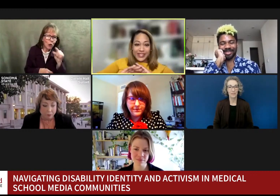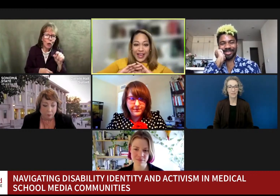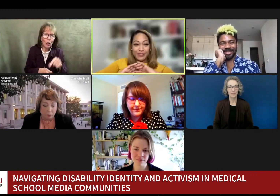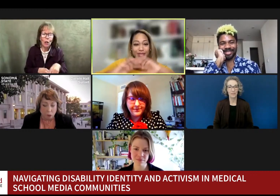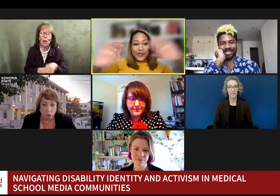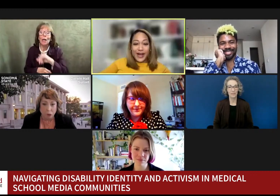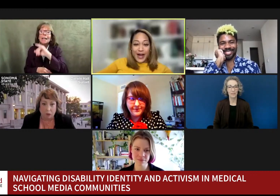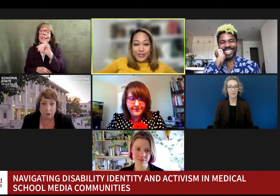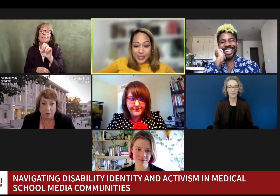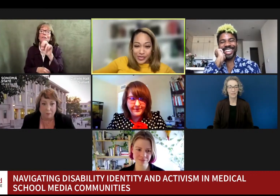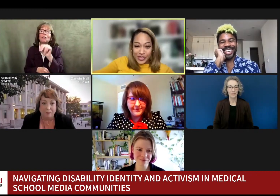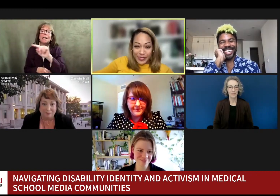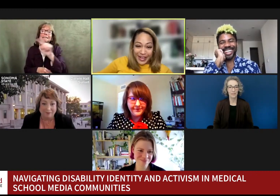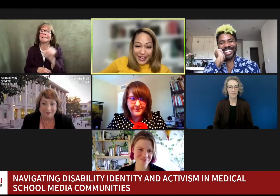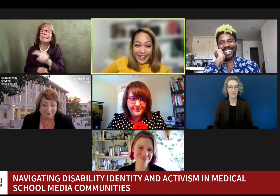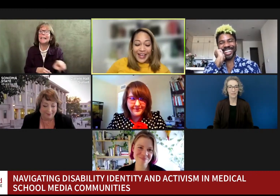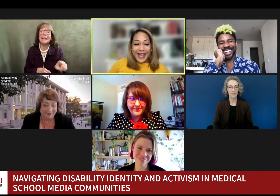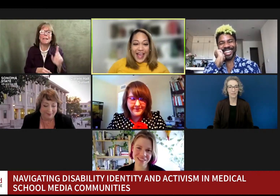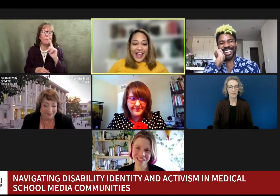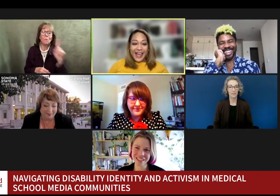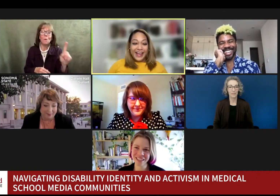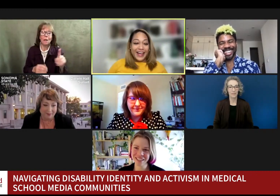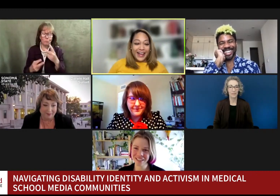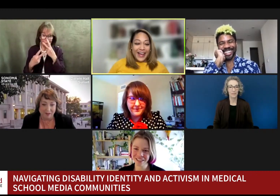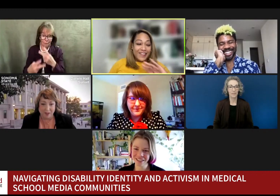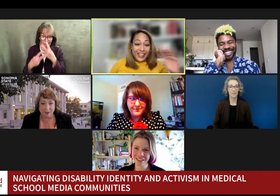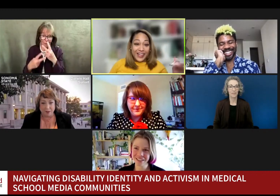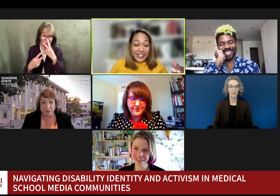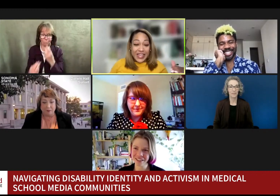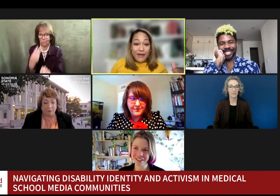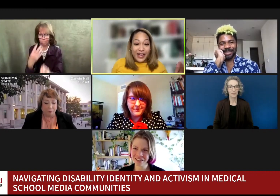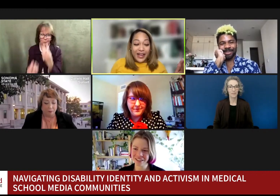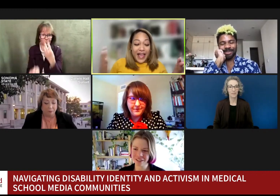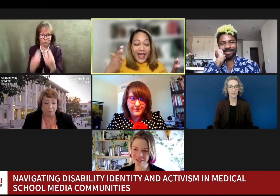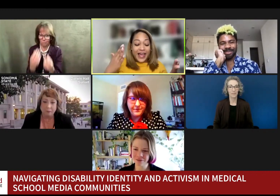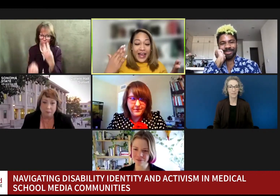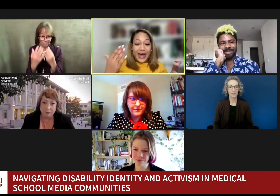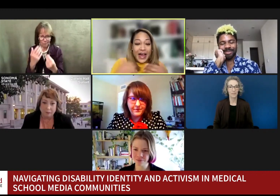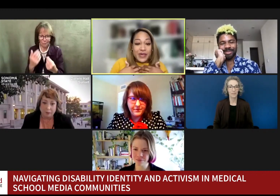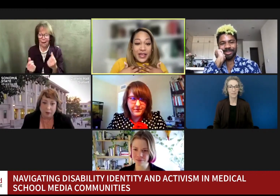And I'm in the fate of trying to build a platform life, liberty,